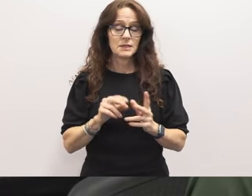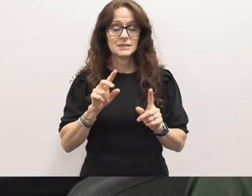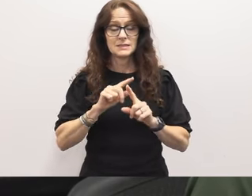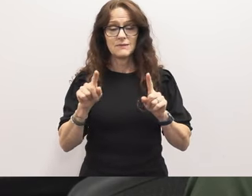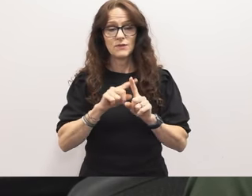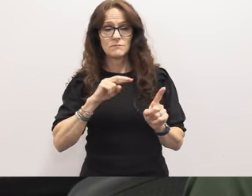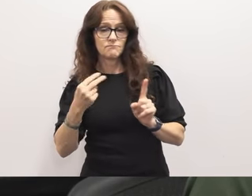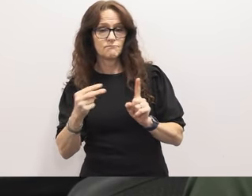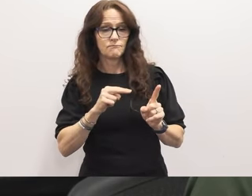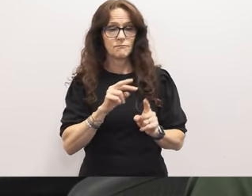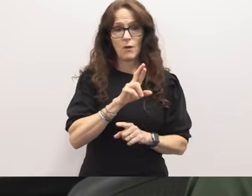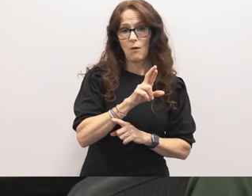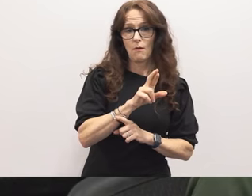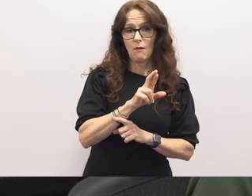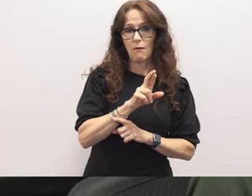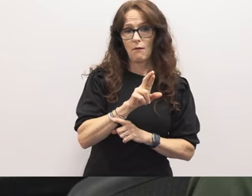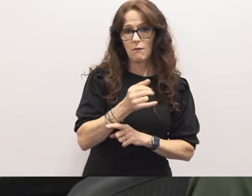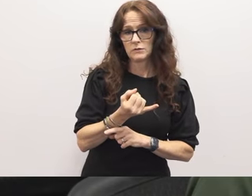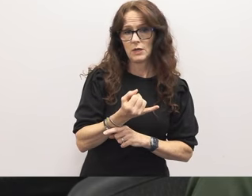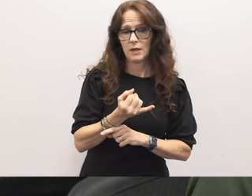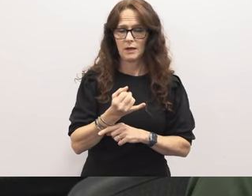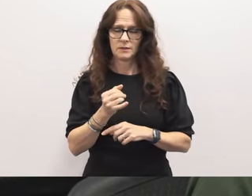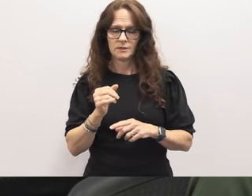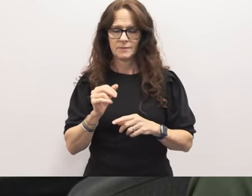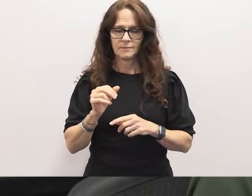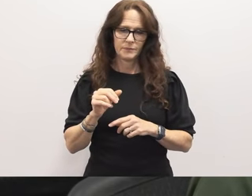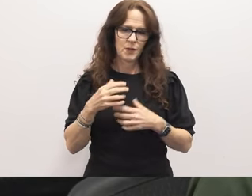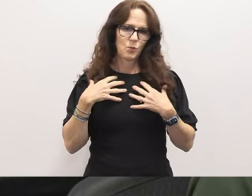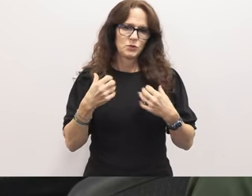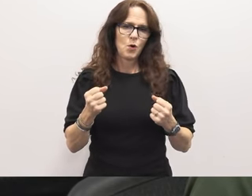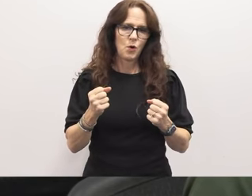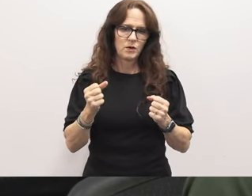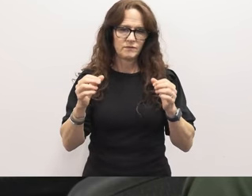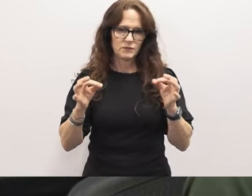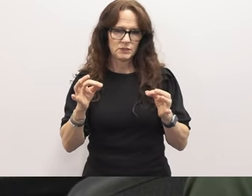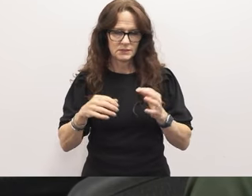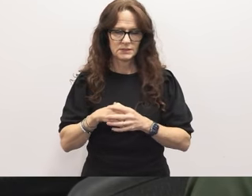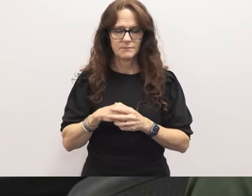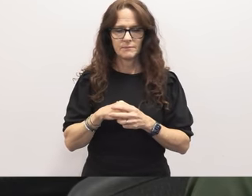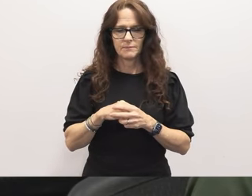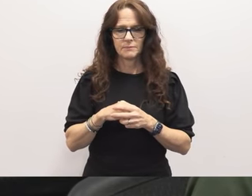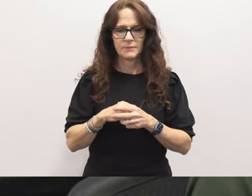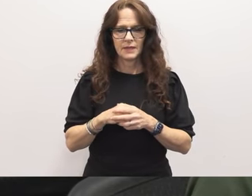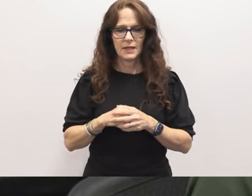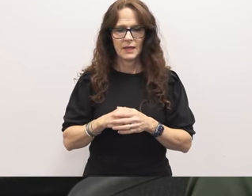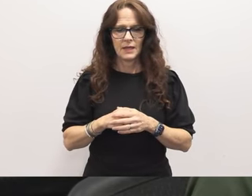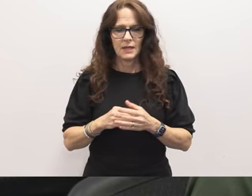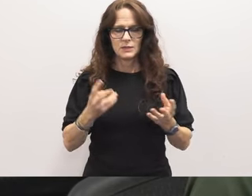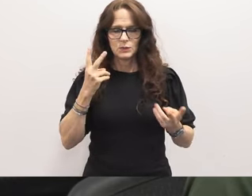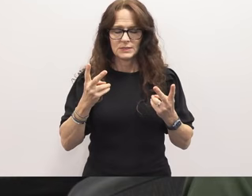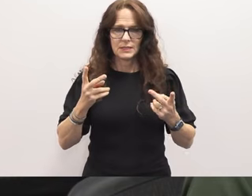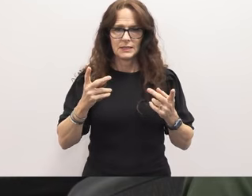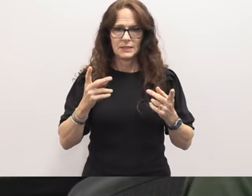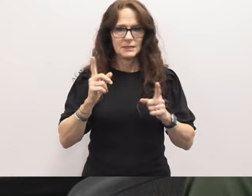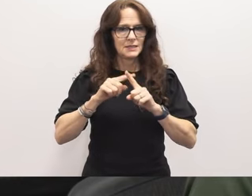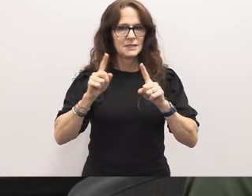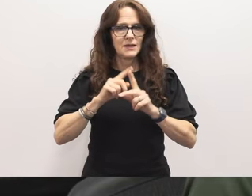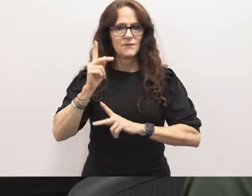And circles are one way you'll hear that tag word a lot that you run circles at your school. There's a couple different types of circles that can be run.